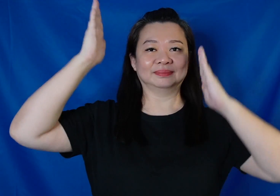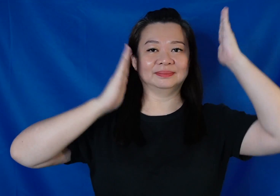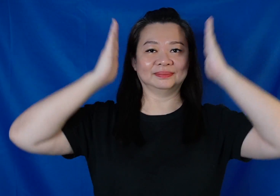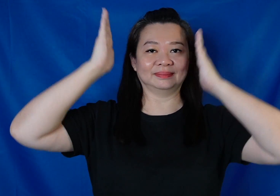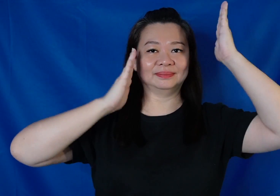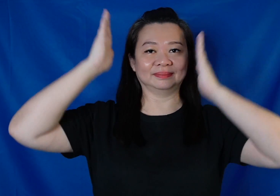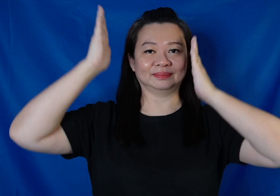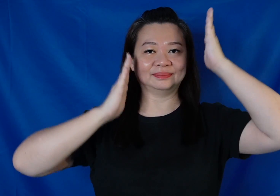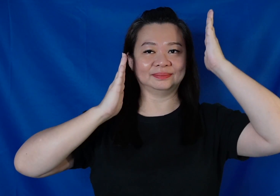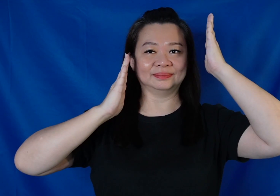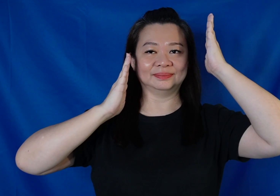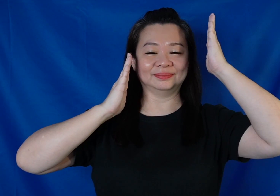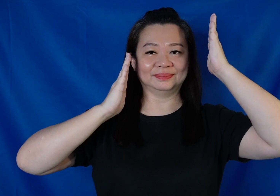MALAY, Malaysia